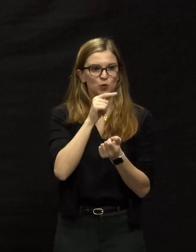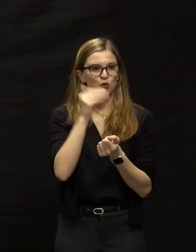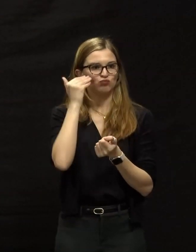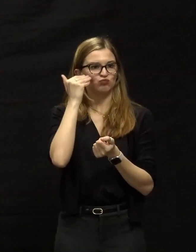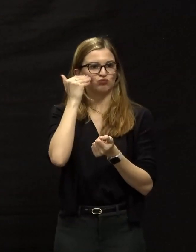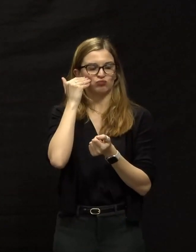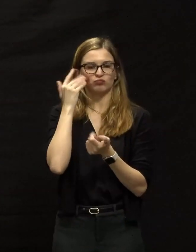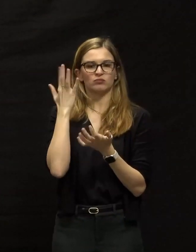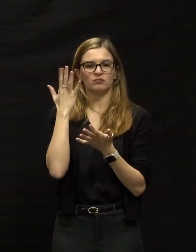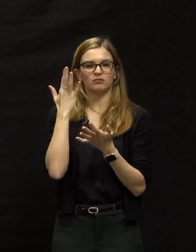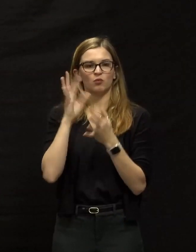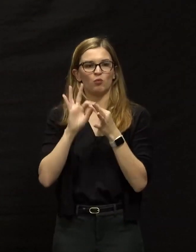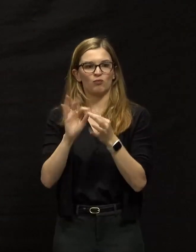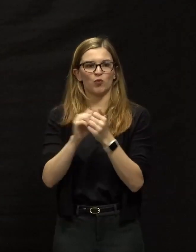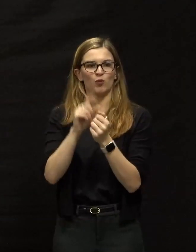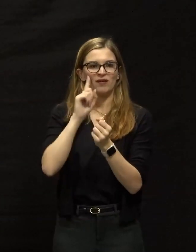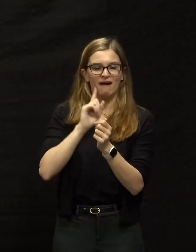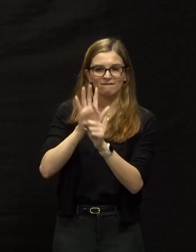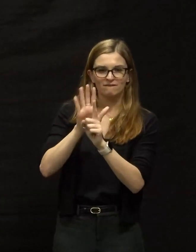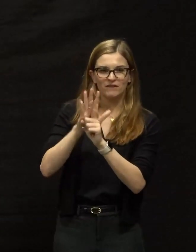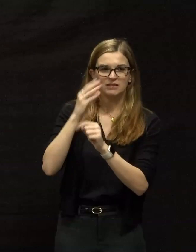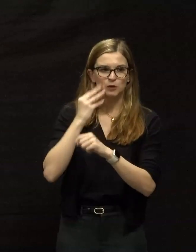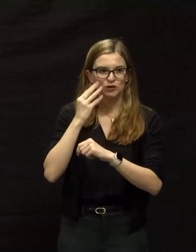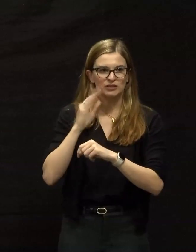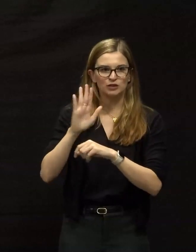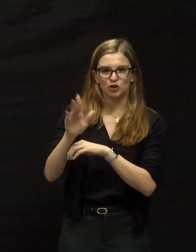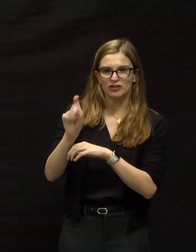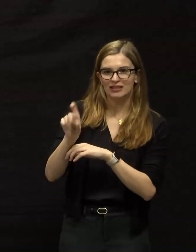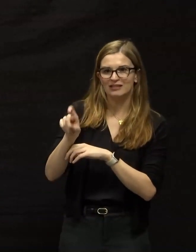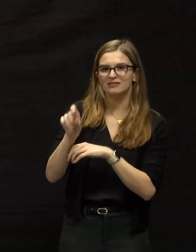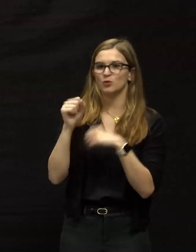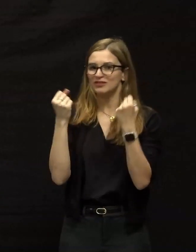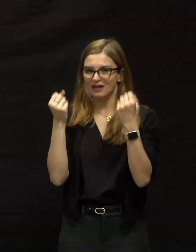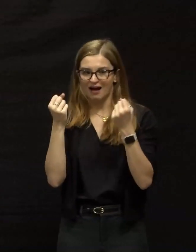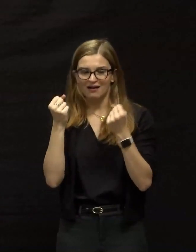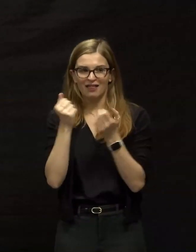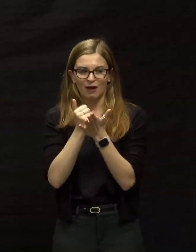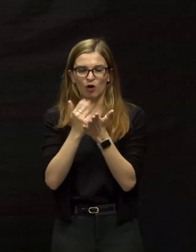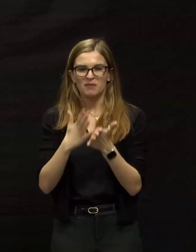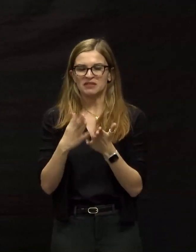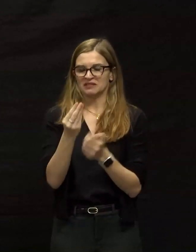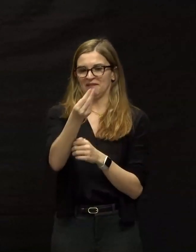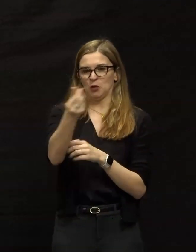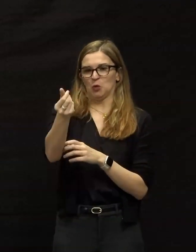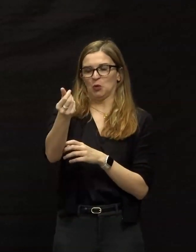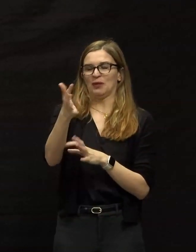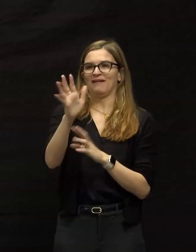Even with mental health therapists who are aware of issues related to deaf and hard of hearing experiences, whether they sign,